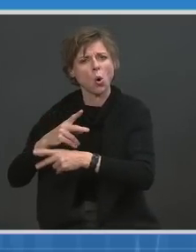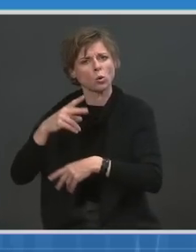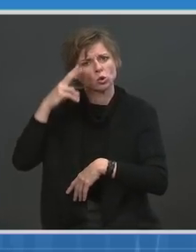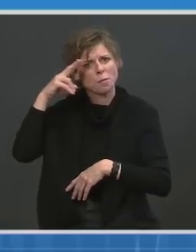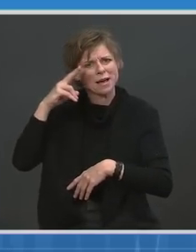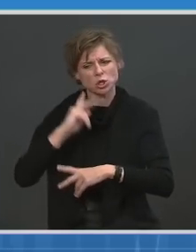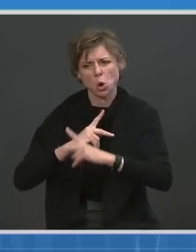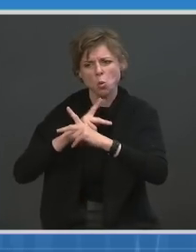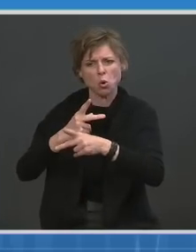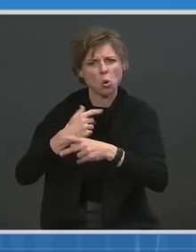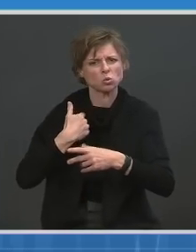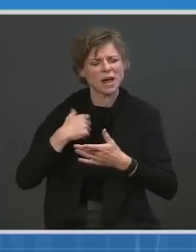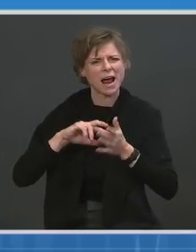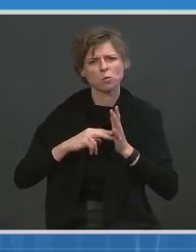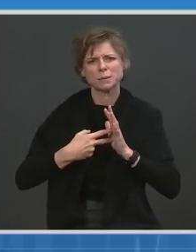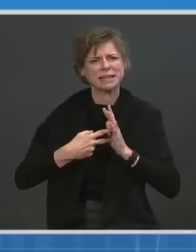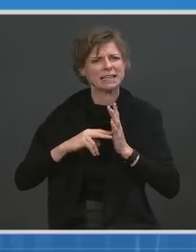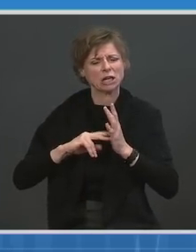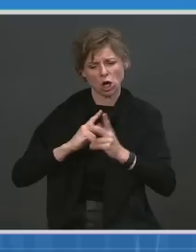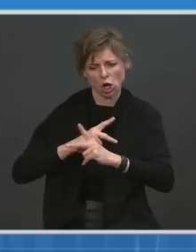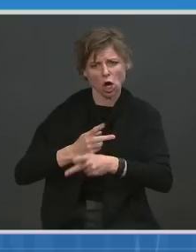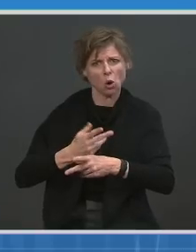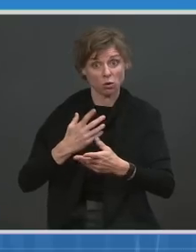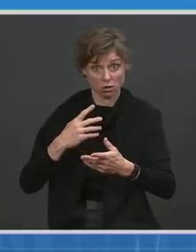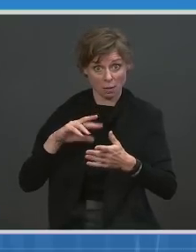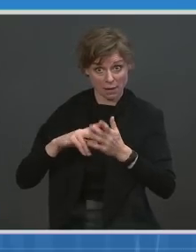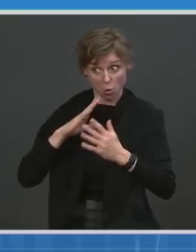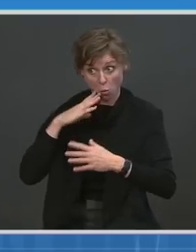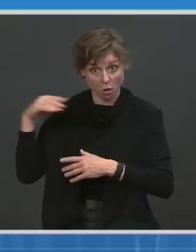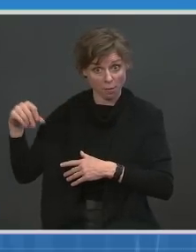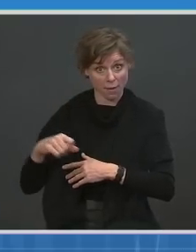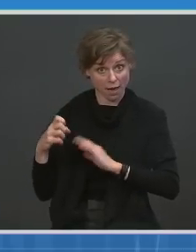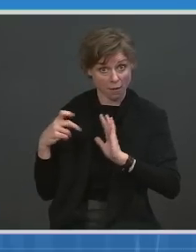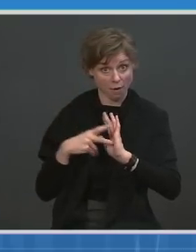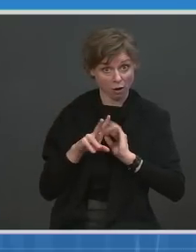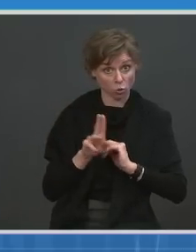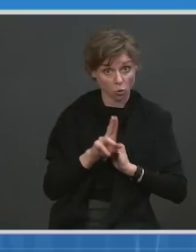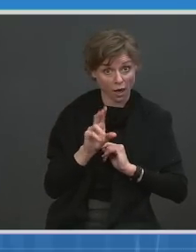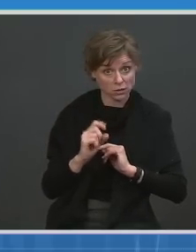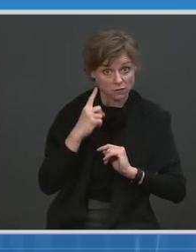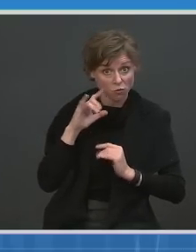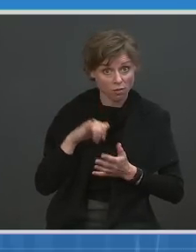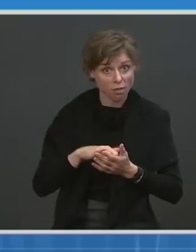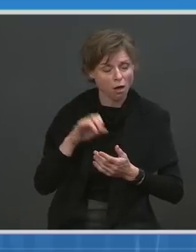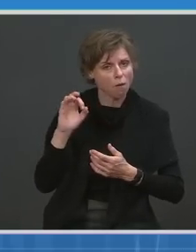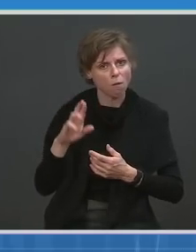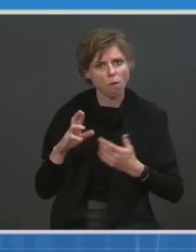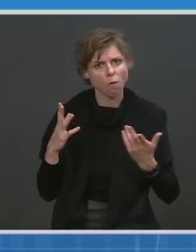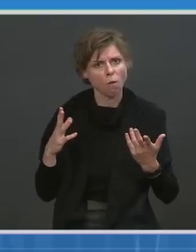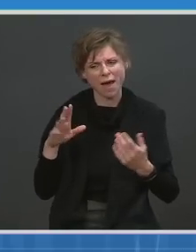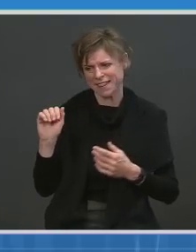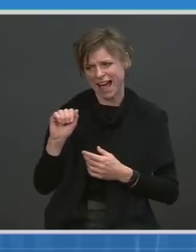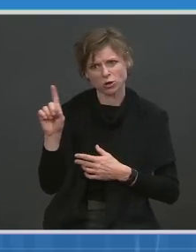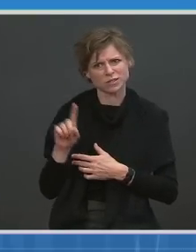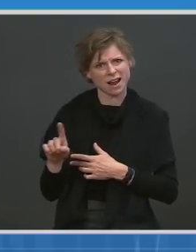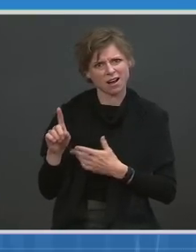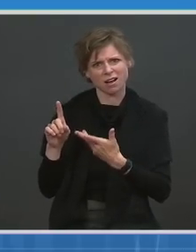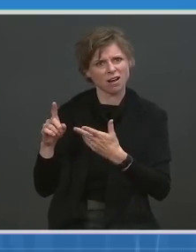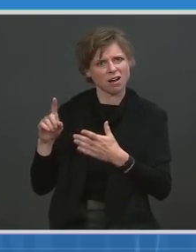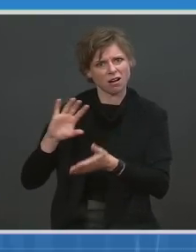Does that mean that they're going to reimburse the U.S. for these or return this amount of AstraZeneca doses? Could you just explain that?